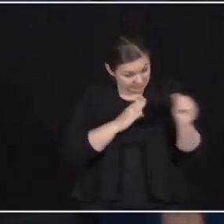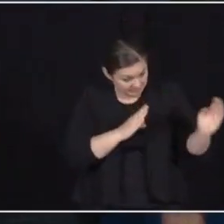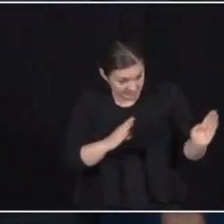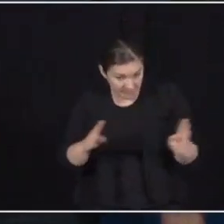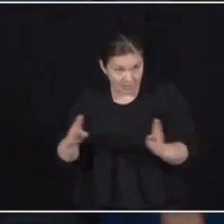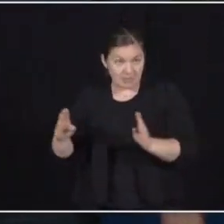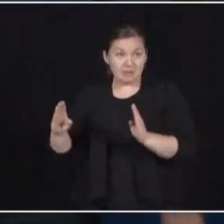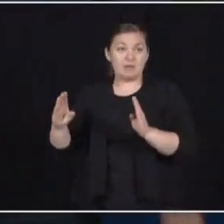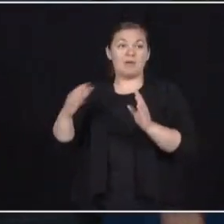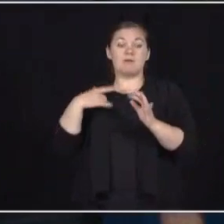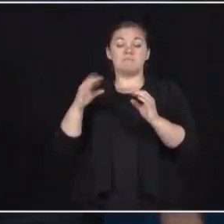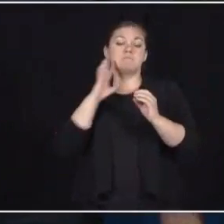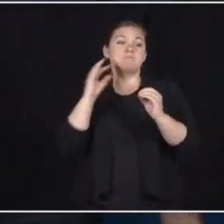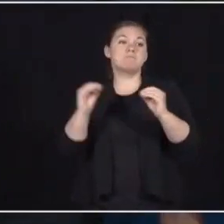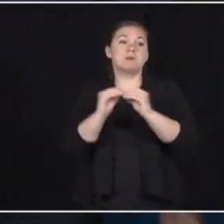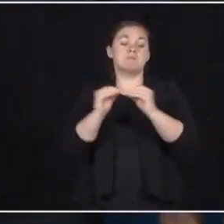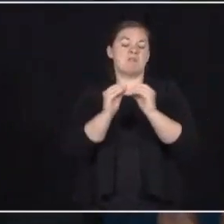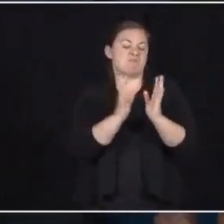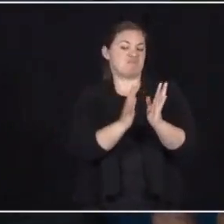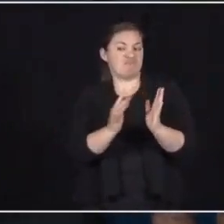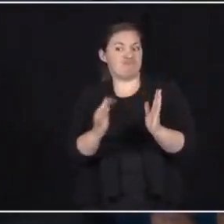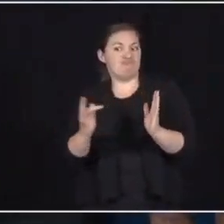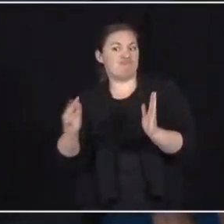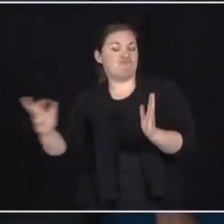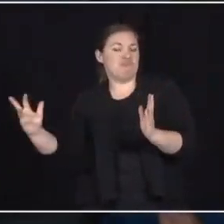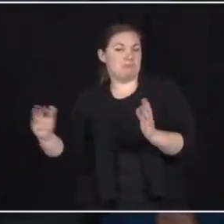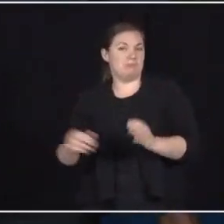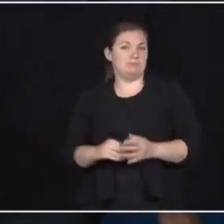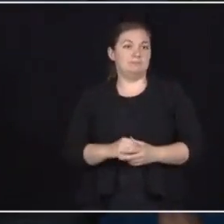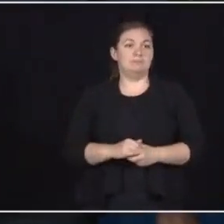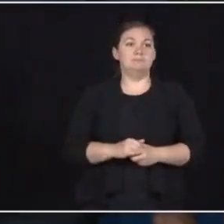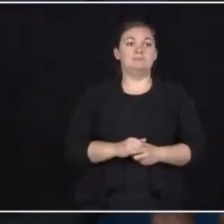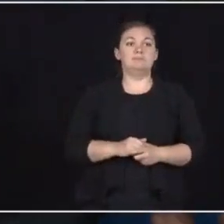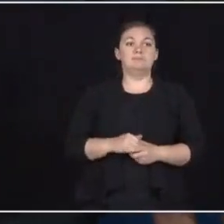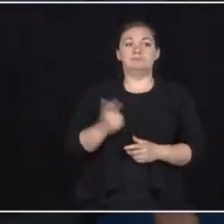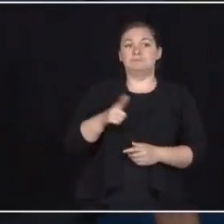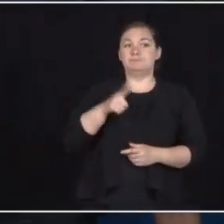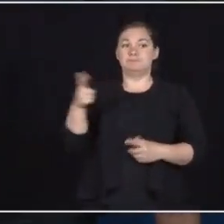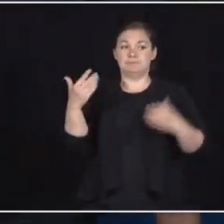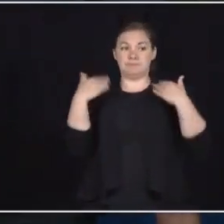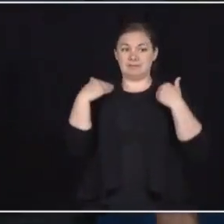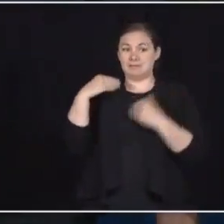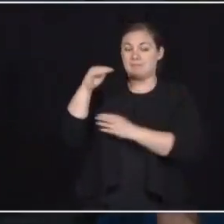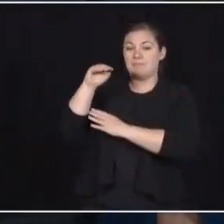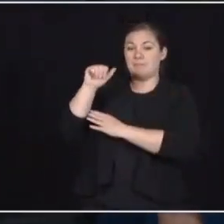There is an issue of building conference. What we're doing is distinct, and they will put a plan together.